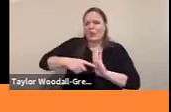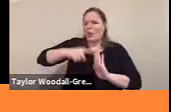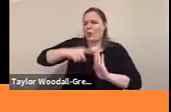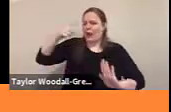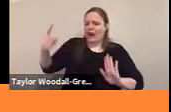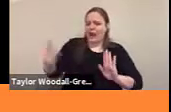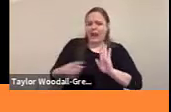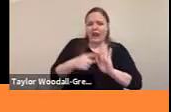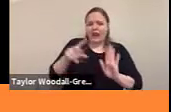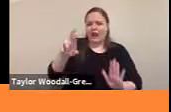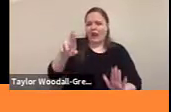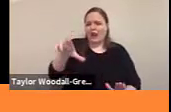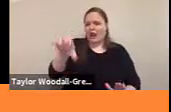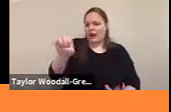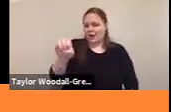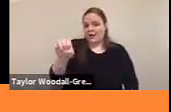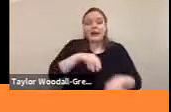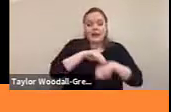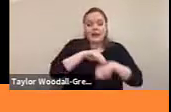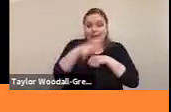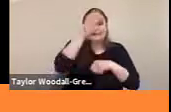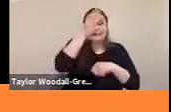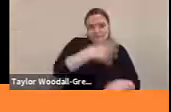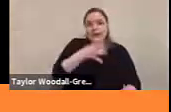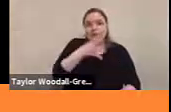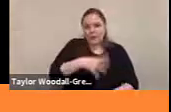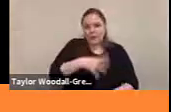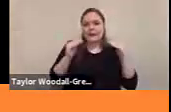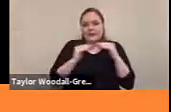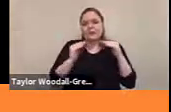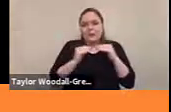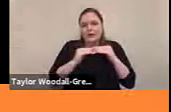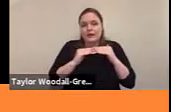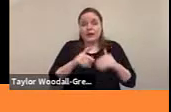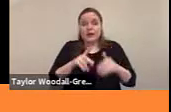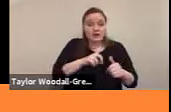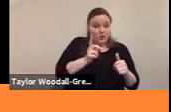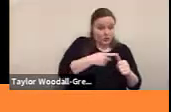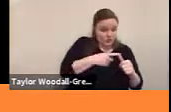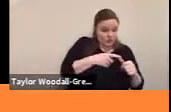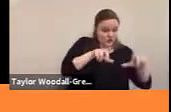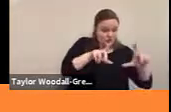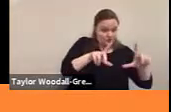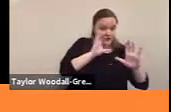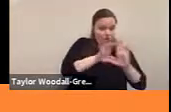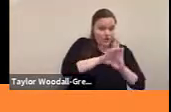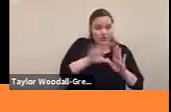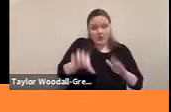So again, here we have the original photo and then how someone with complete colorblindness would see this.